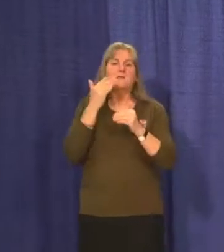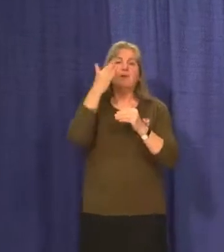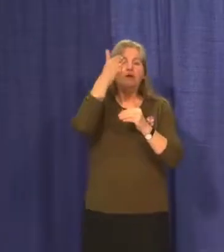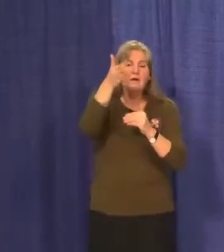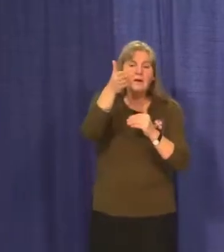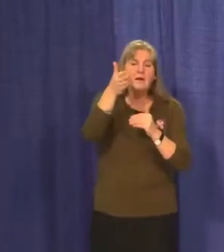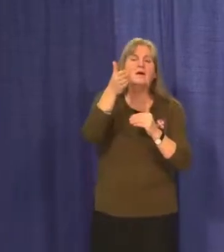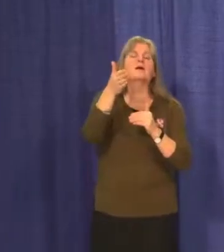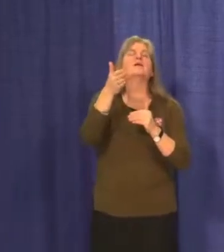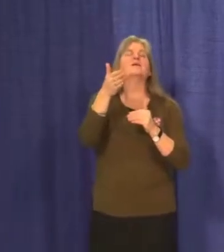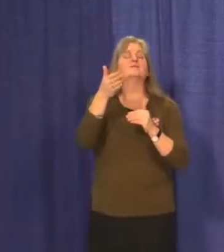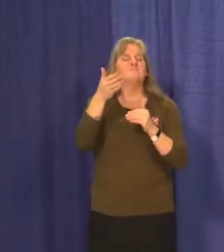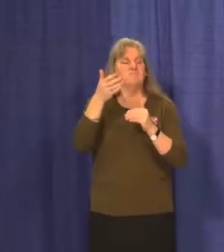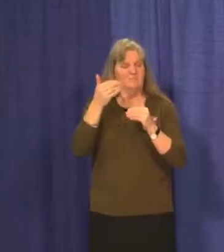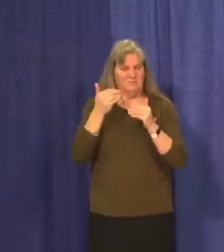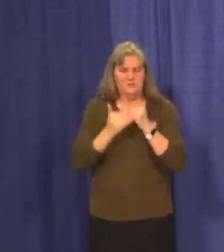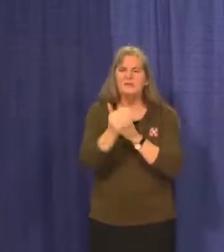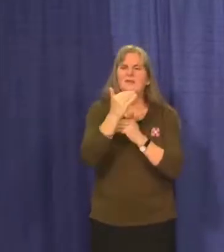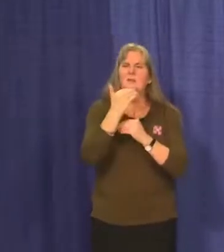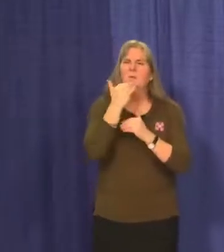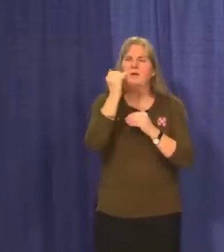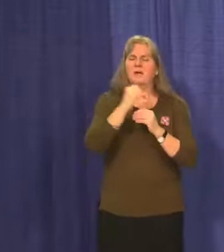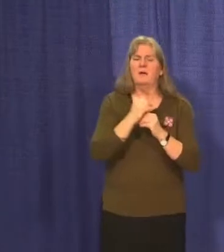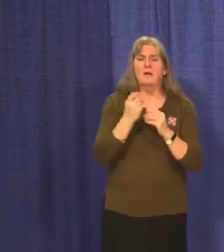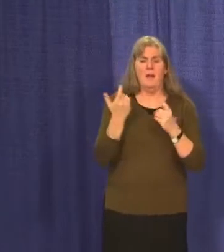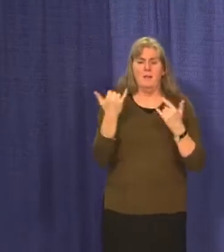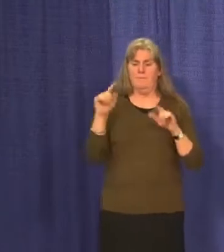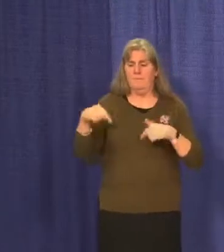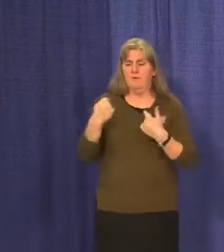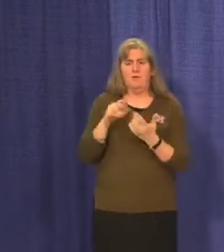This is a virus that we know so much more about.